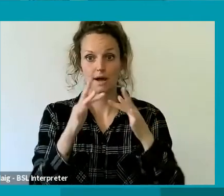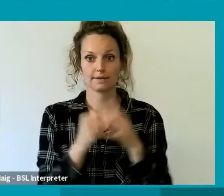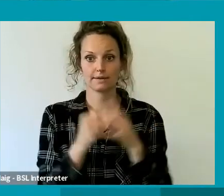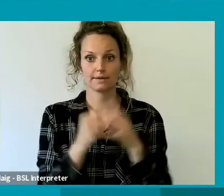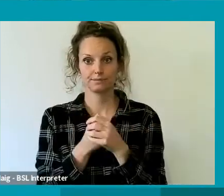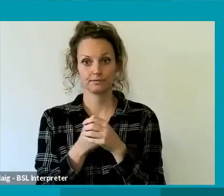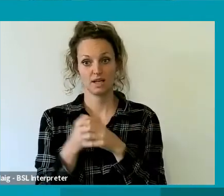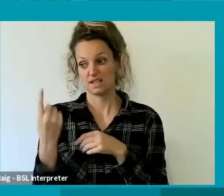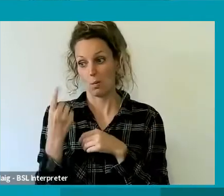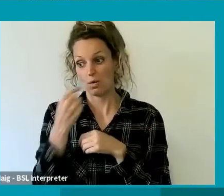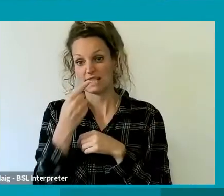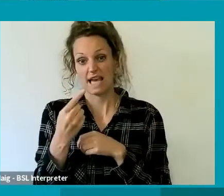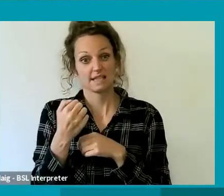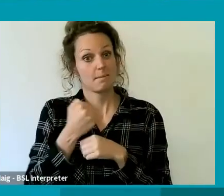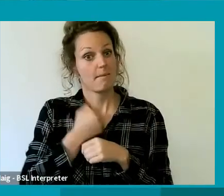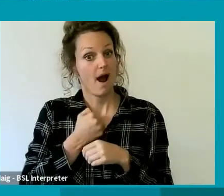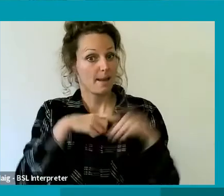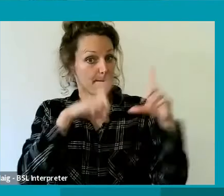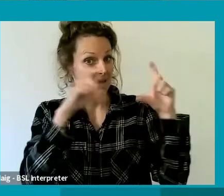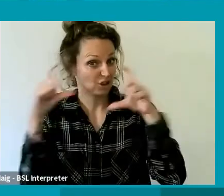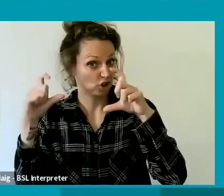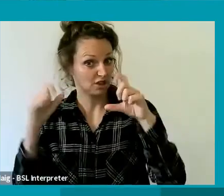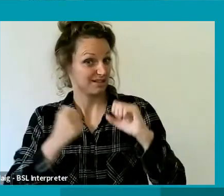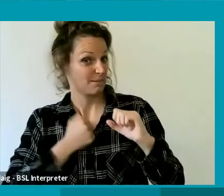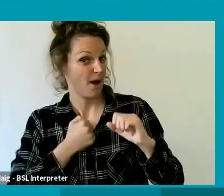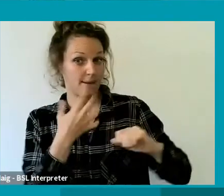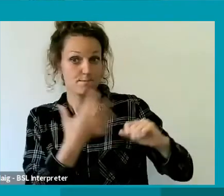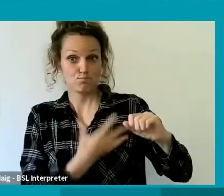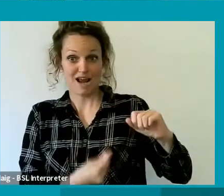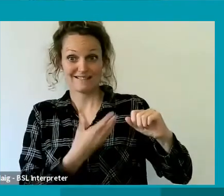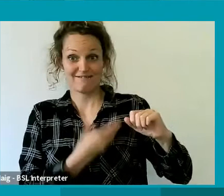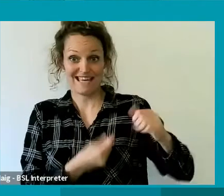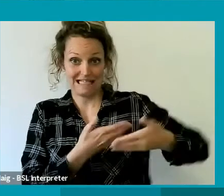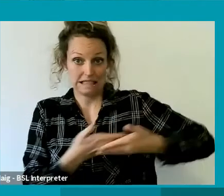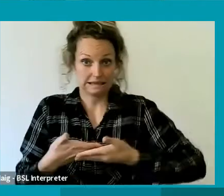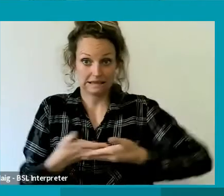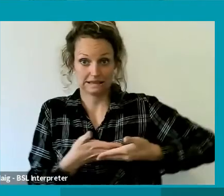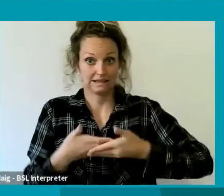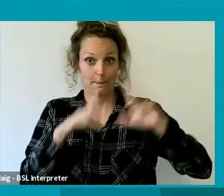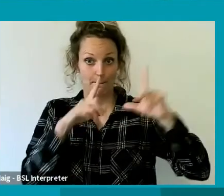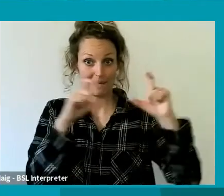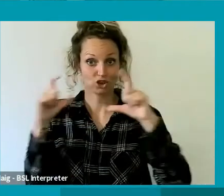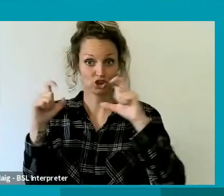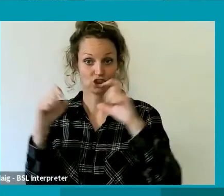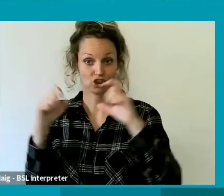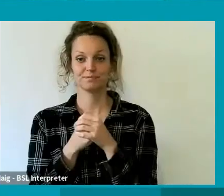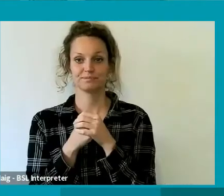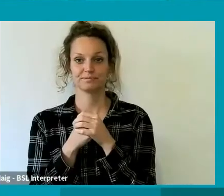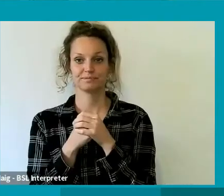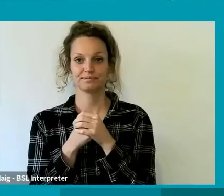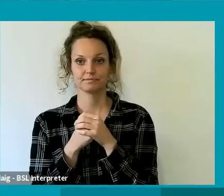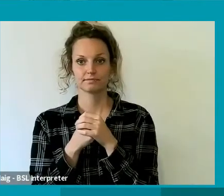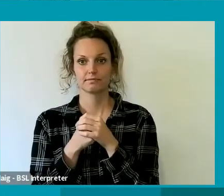and my breast feeding pictures. OK, we got another one. I just googled myself. The usual social media posts